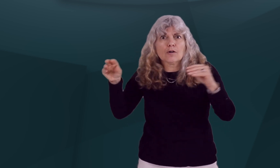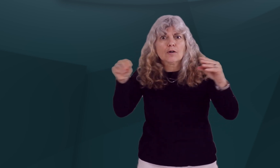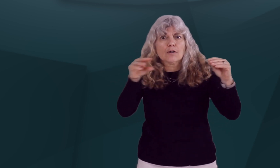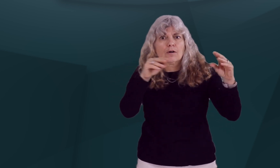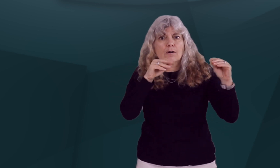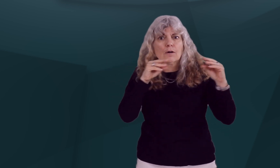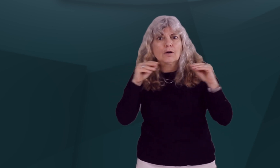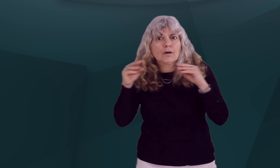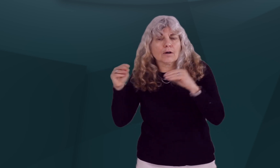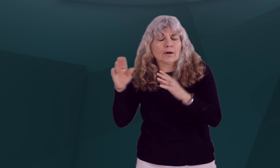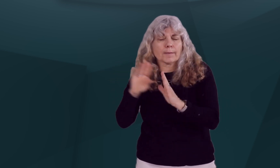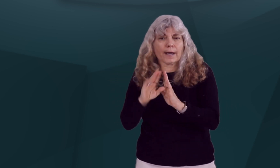By listening.